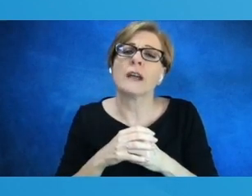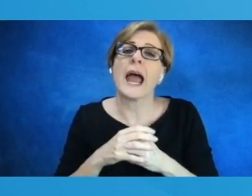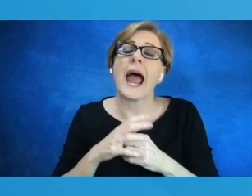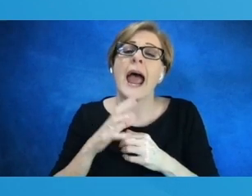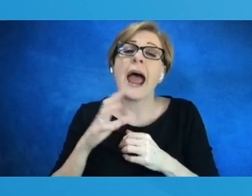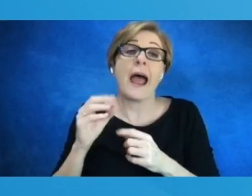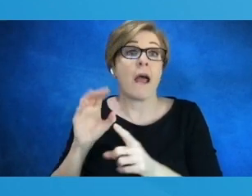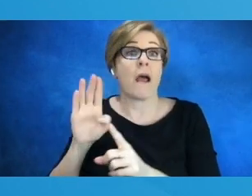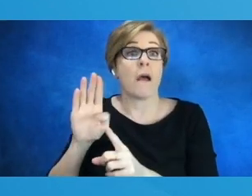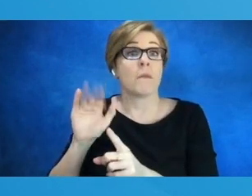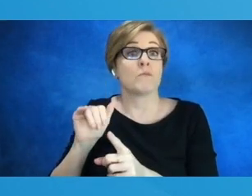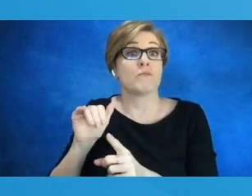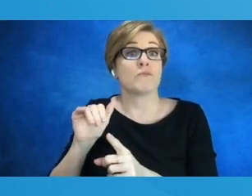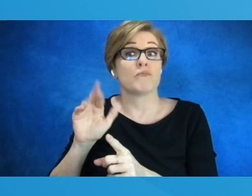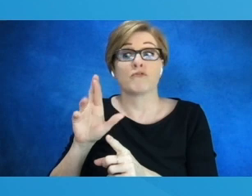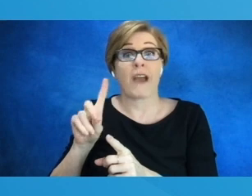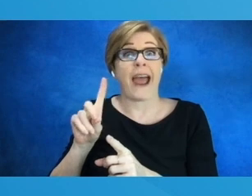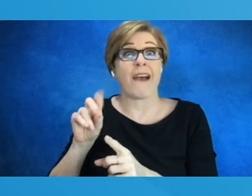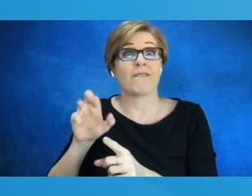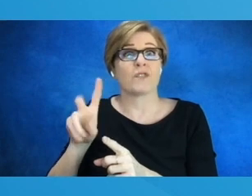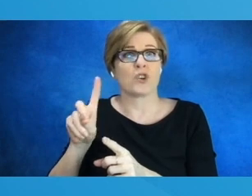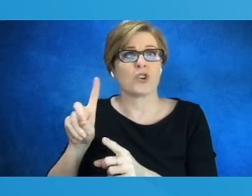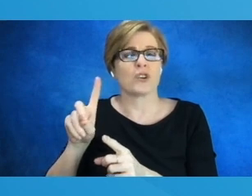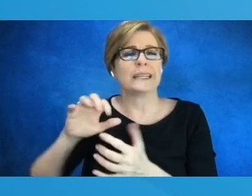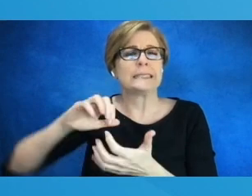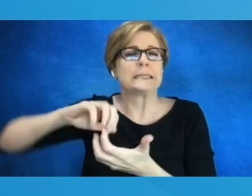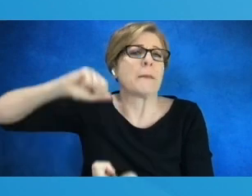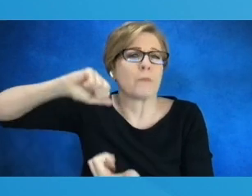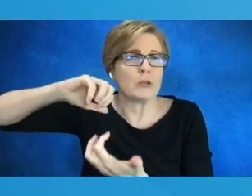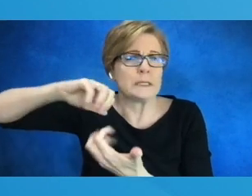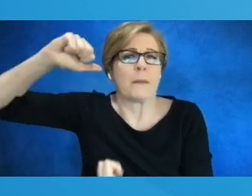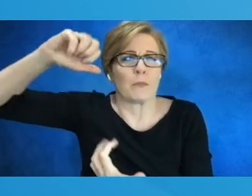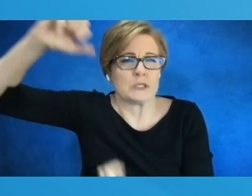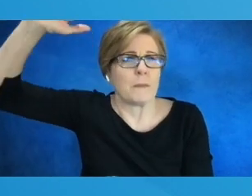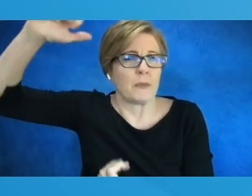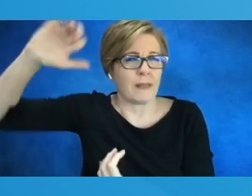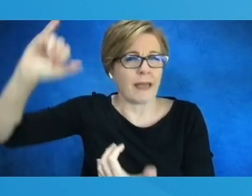work, this feeling that things have been torn apart. See if there's anything.